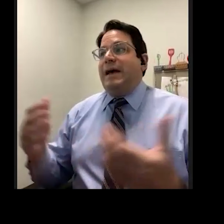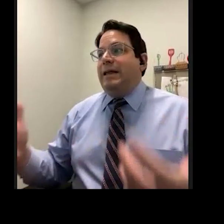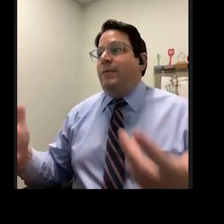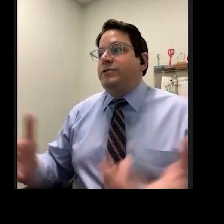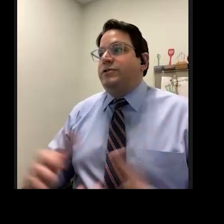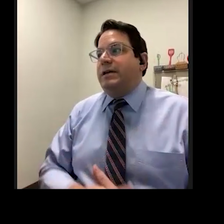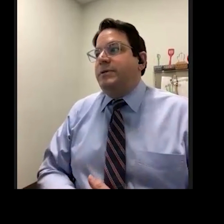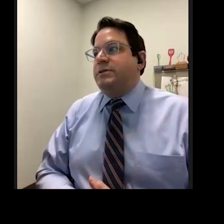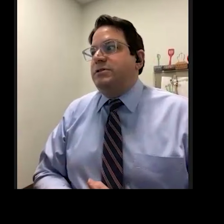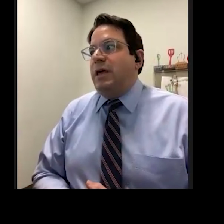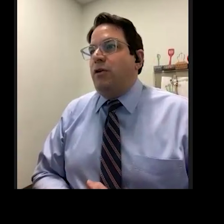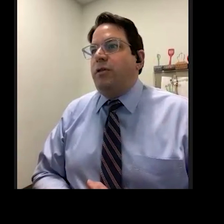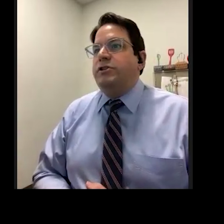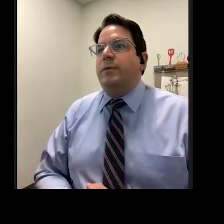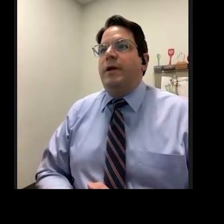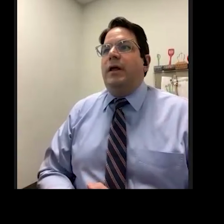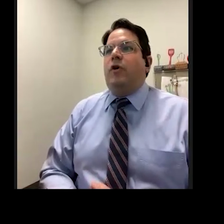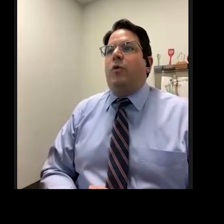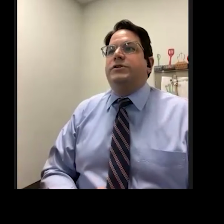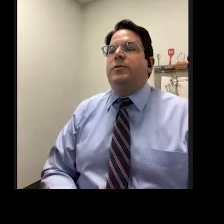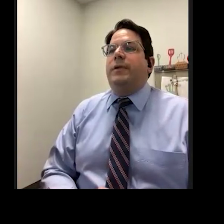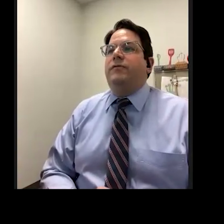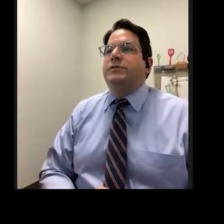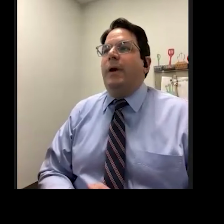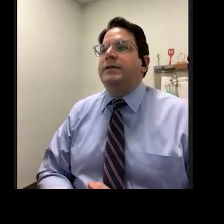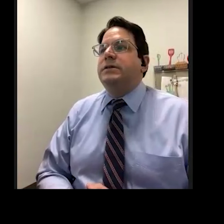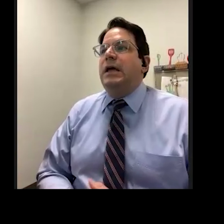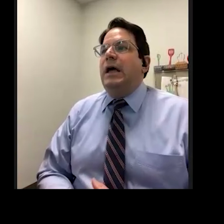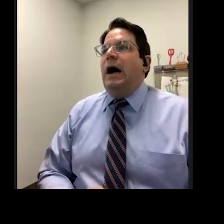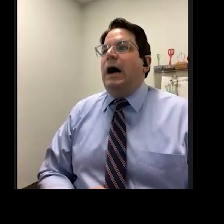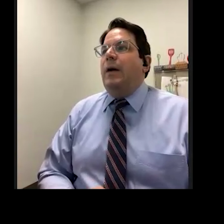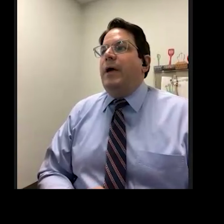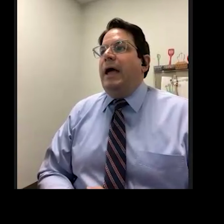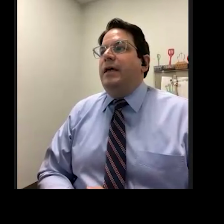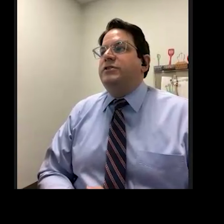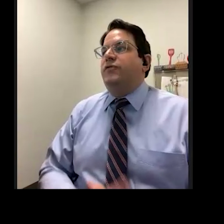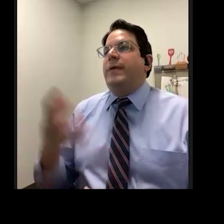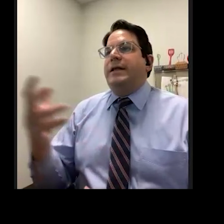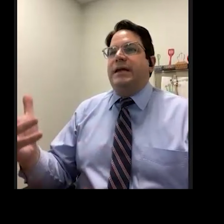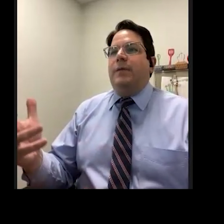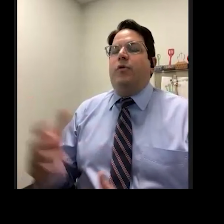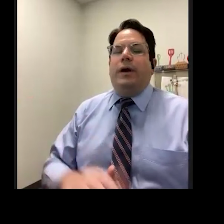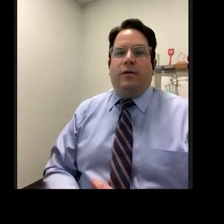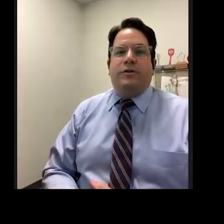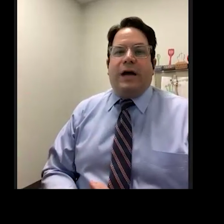They might design emails or text messages that look legitimate and request your immediate response. And then so from that standpoint,